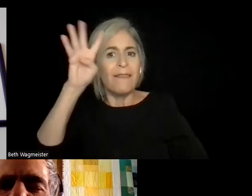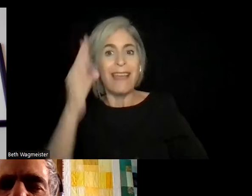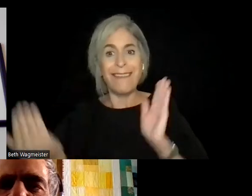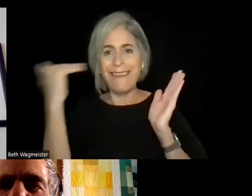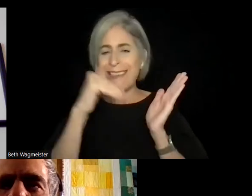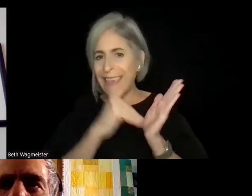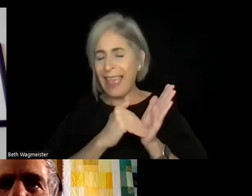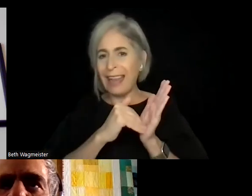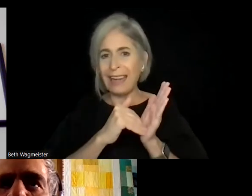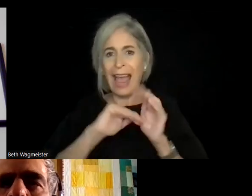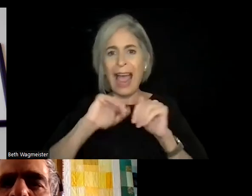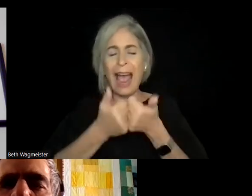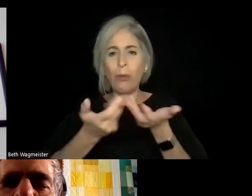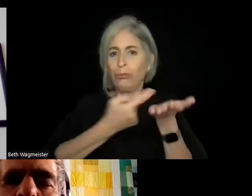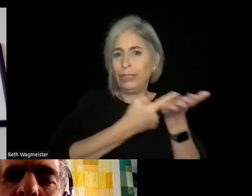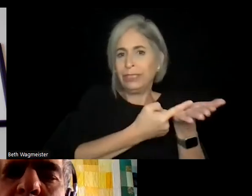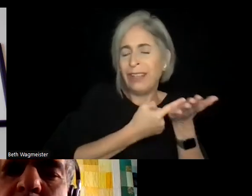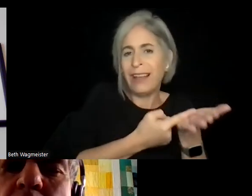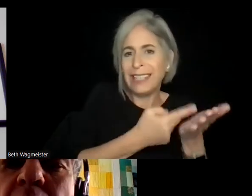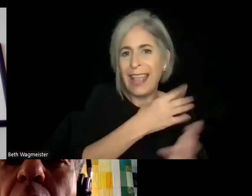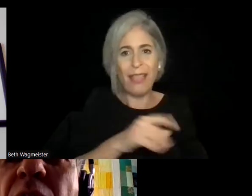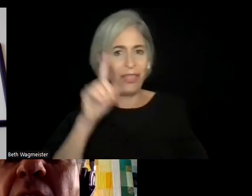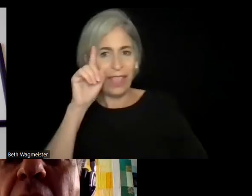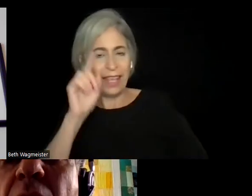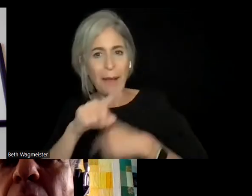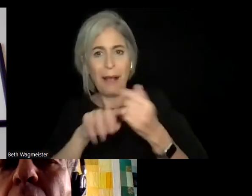et cetera, and the regulator environment, we have to